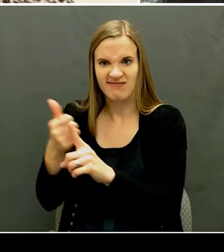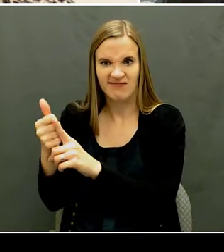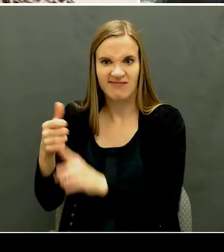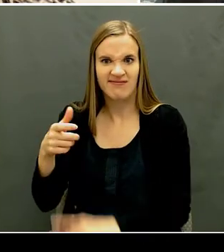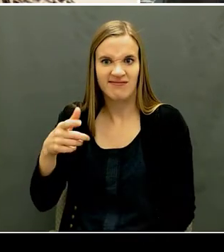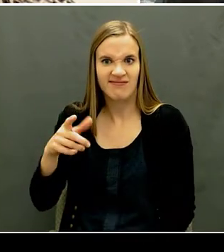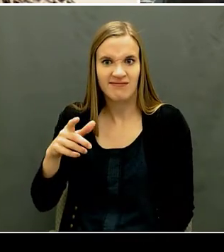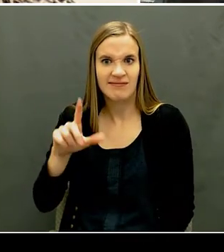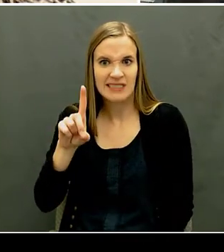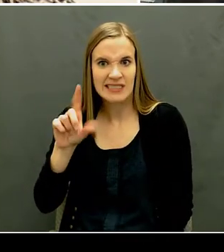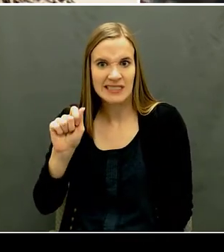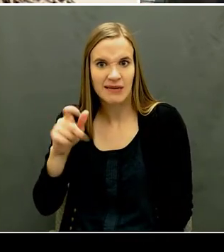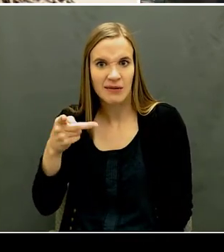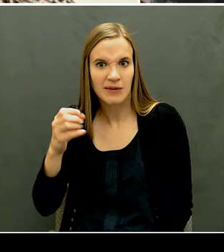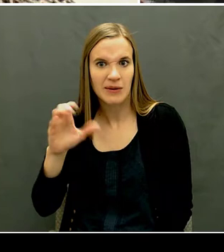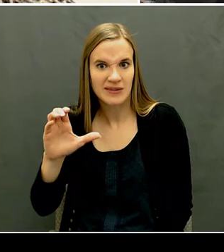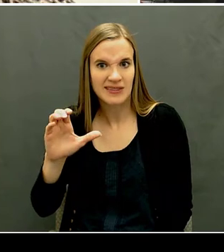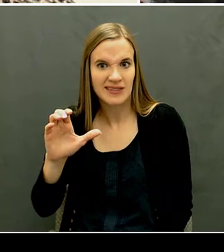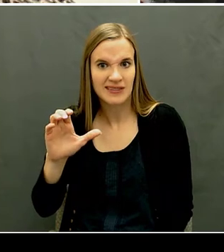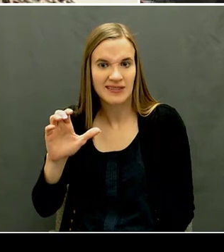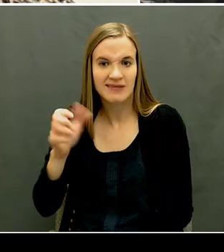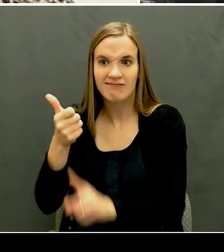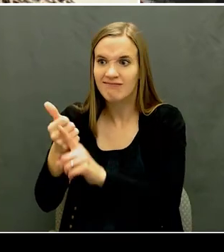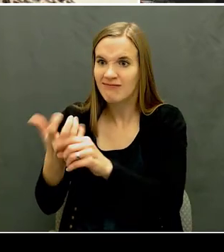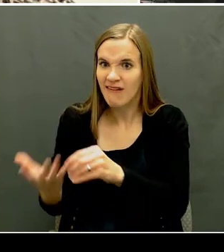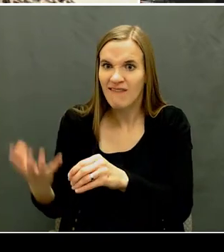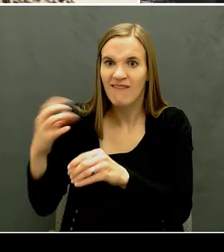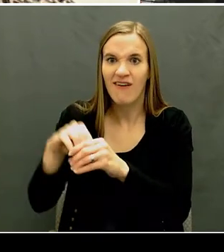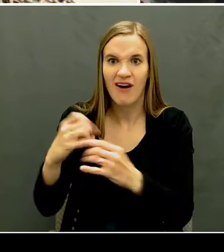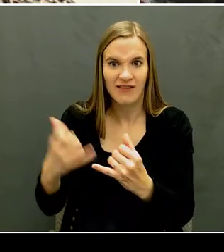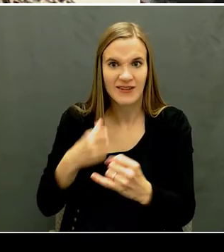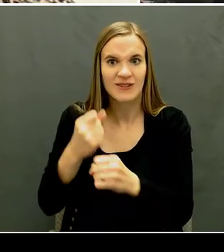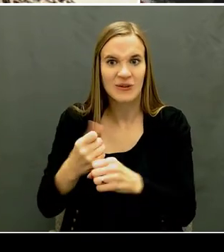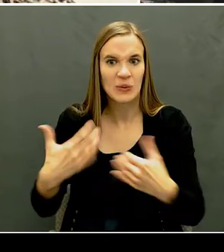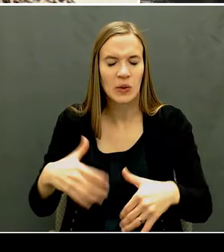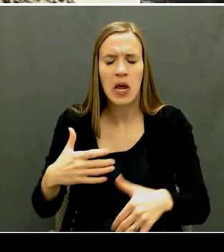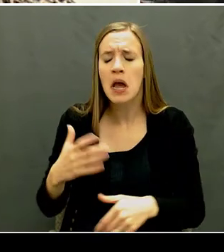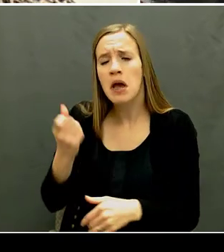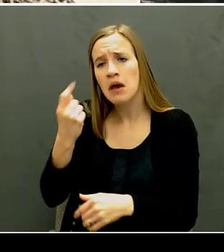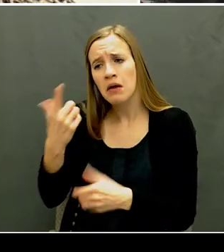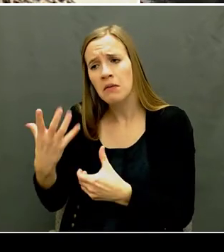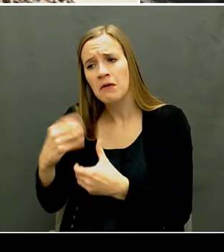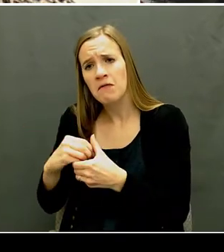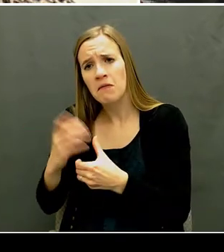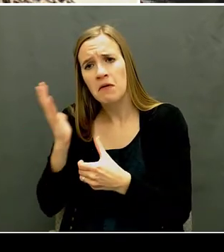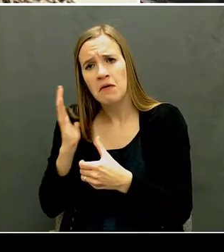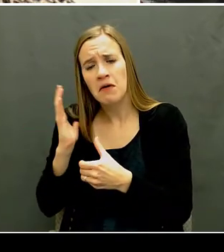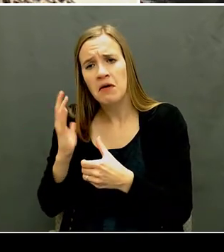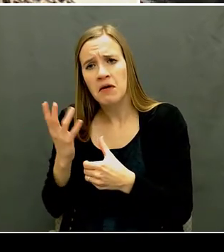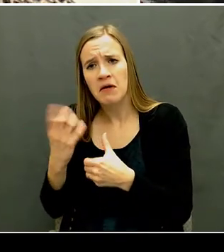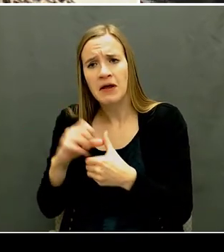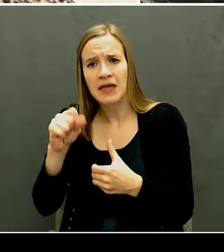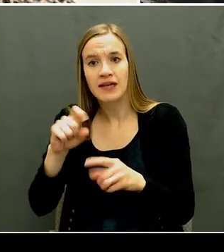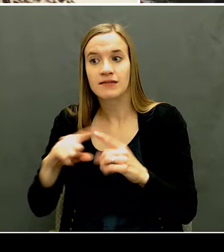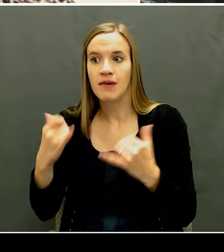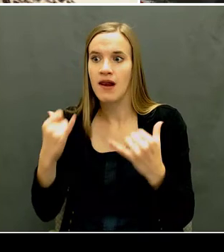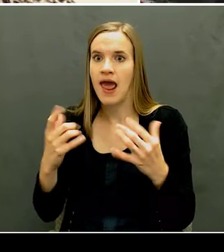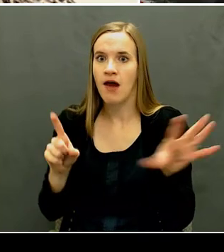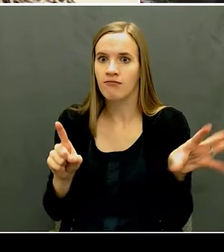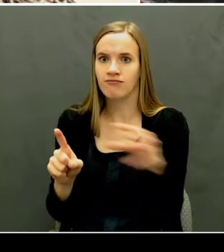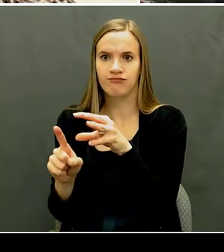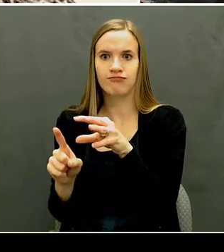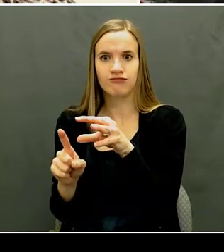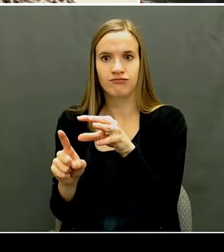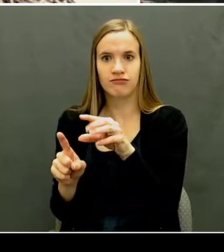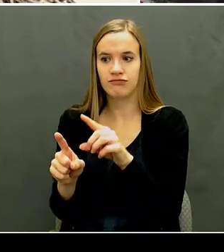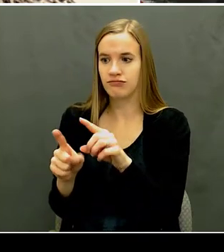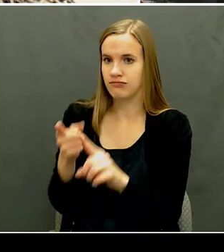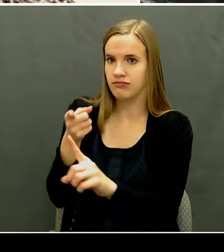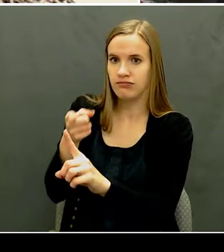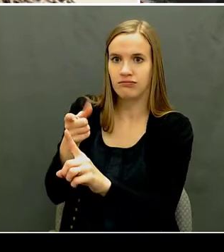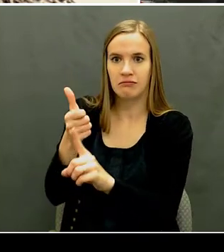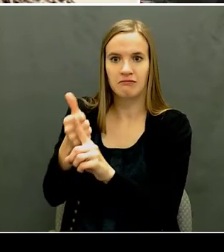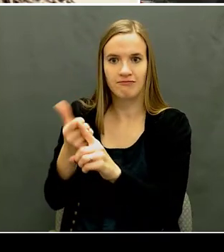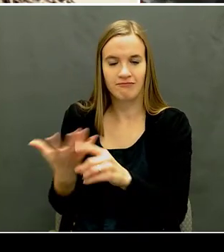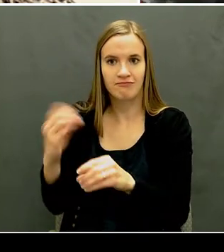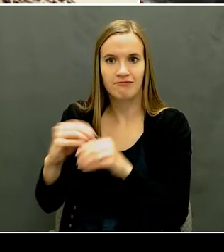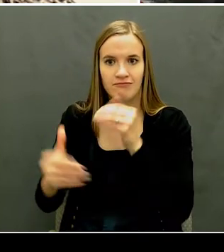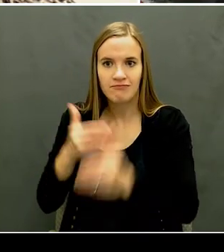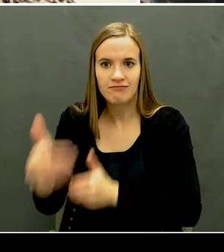and center this year. I just think a lot of those conversations, some are continuing to go on about